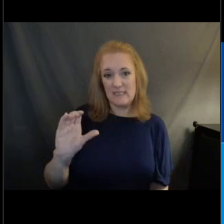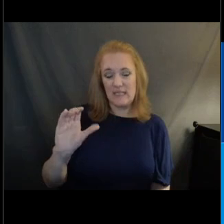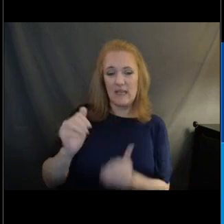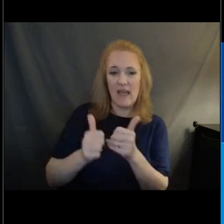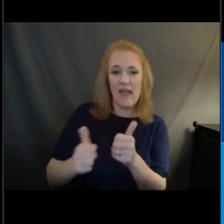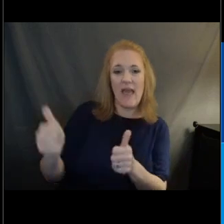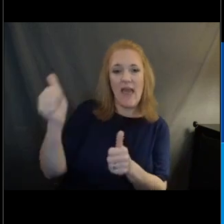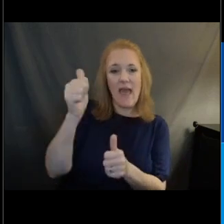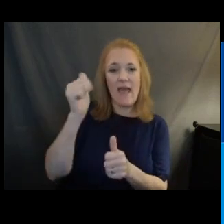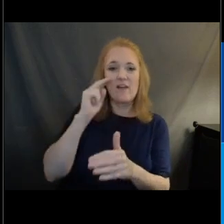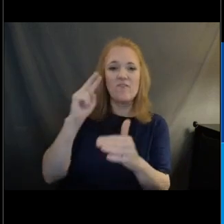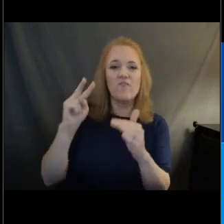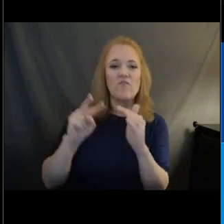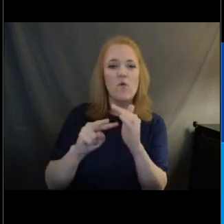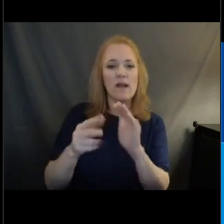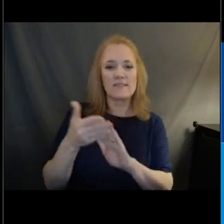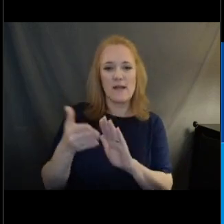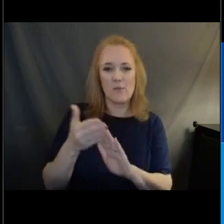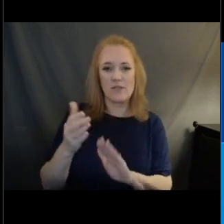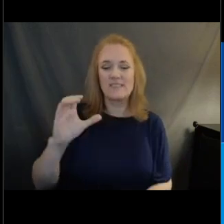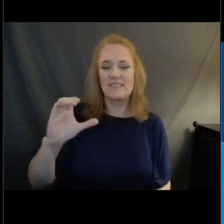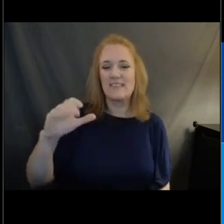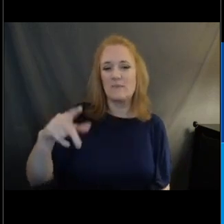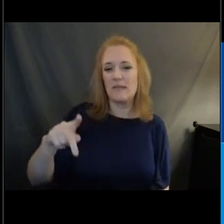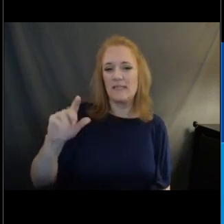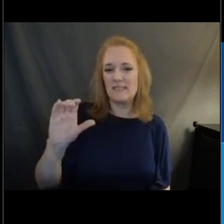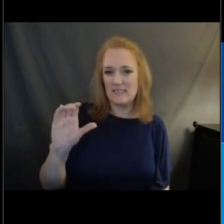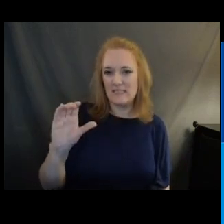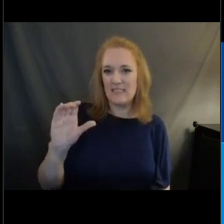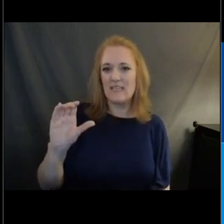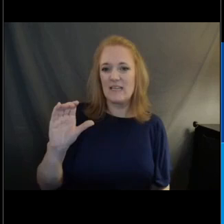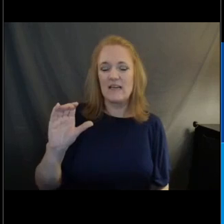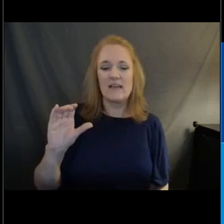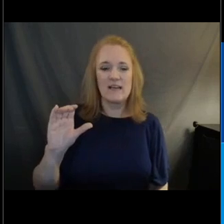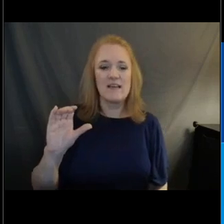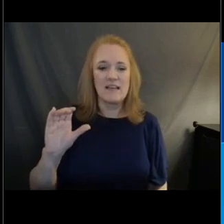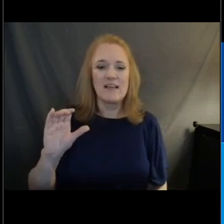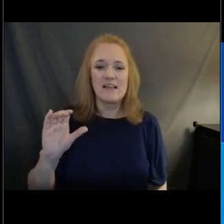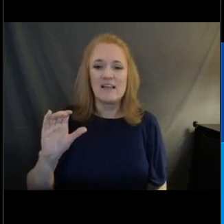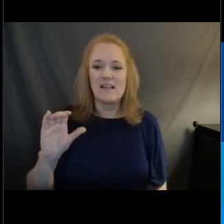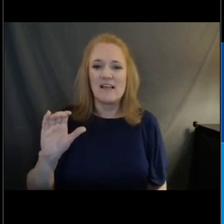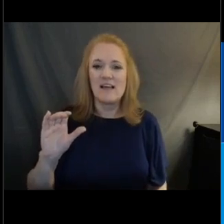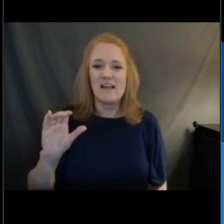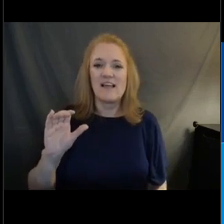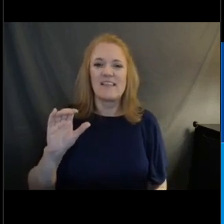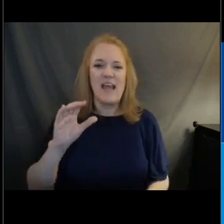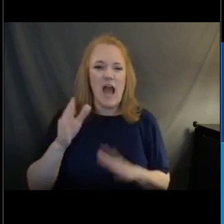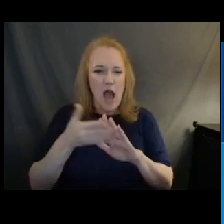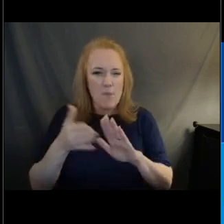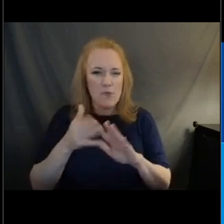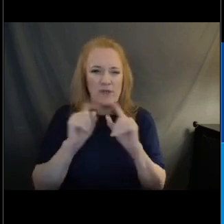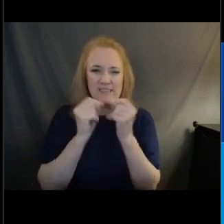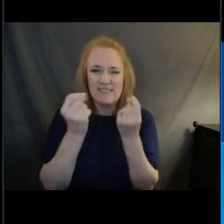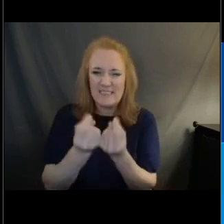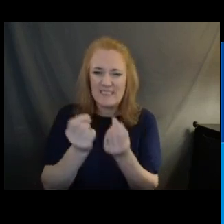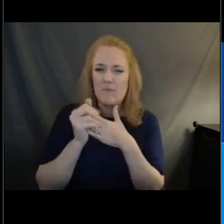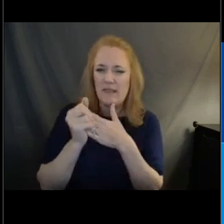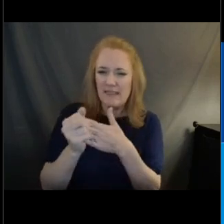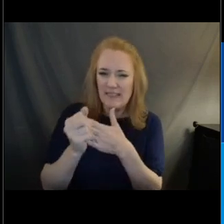Forecast Operations and the CPC Madden-Julian Oscillation Operational Team Lead. Jon earned